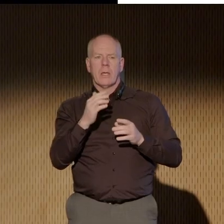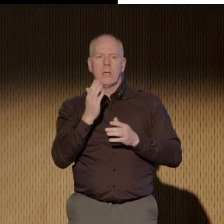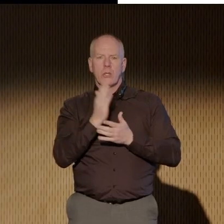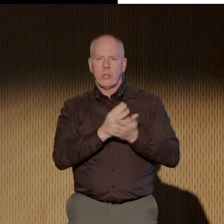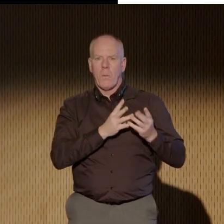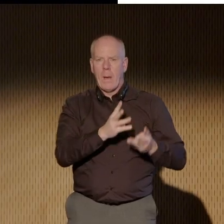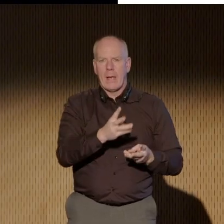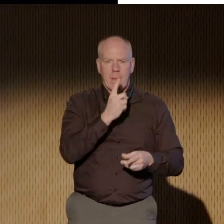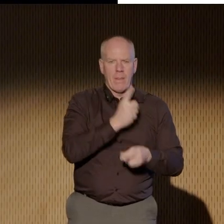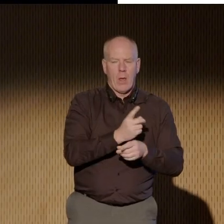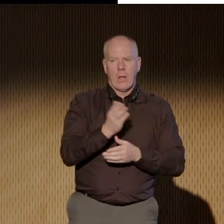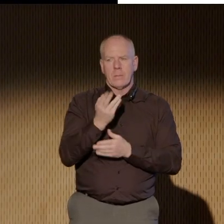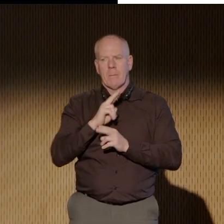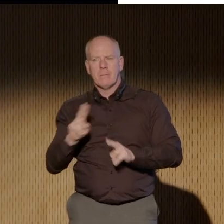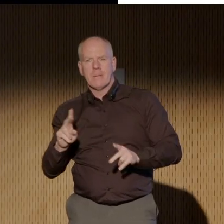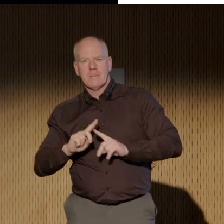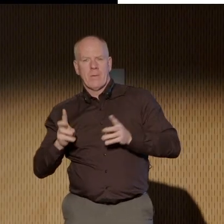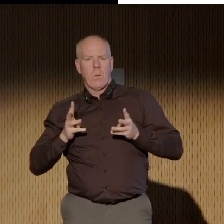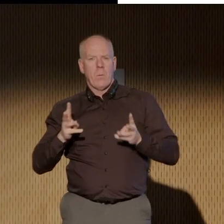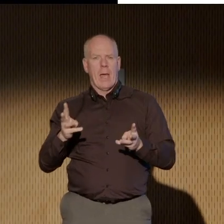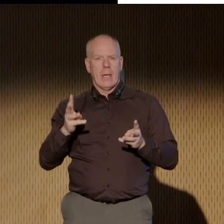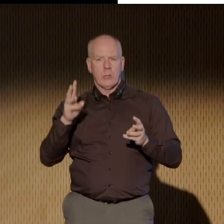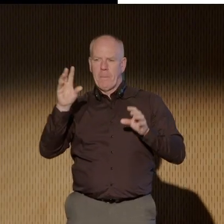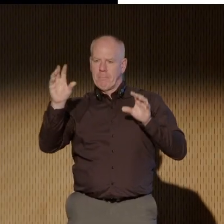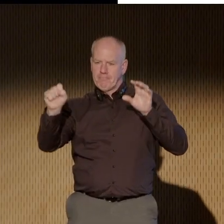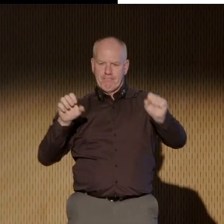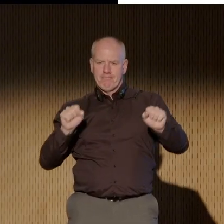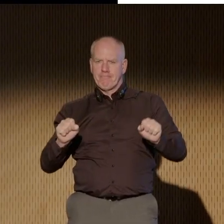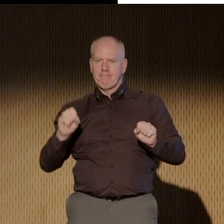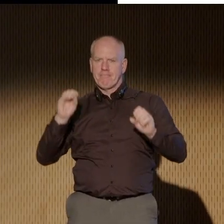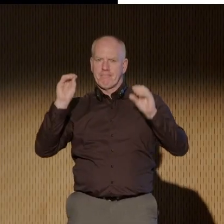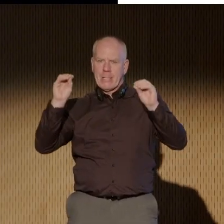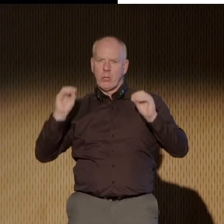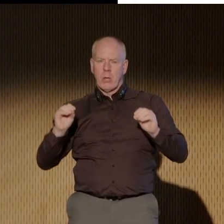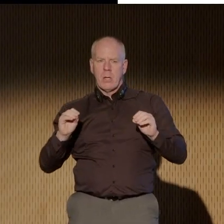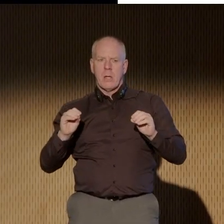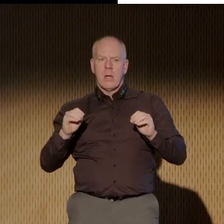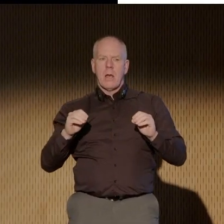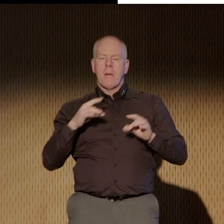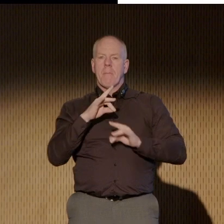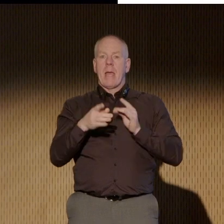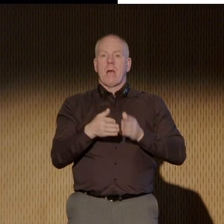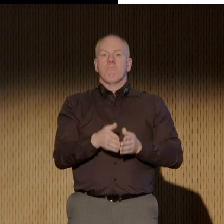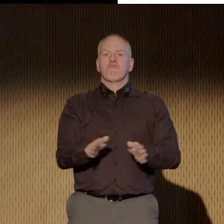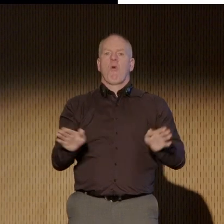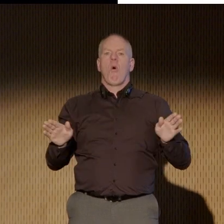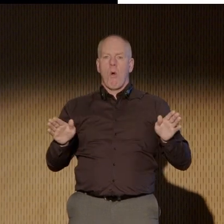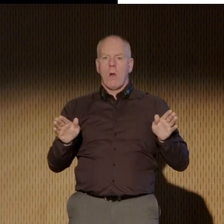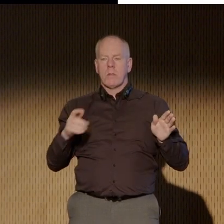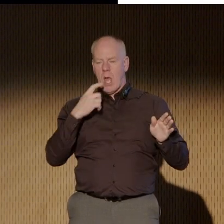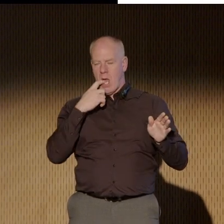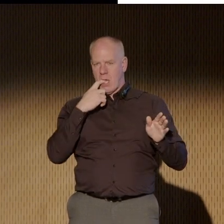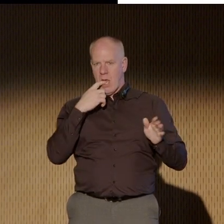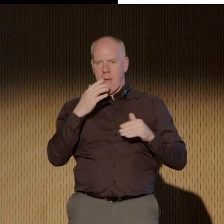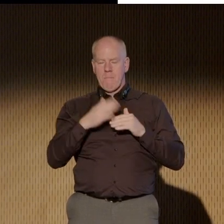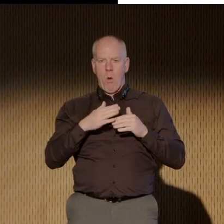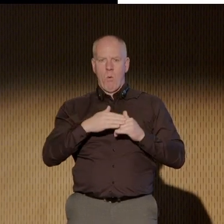ways. The more broad you try to make it, almost the more niche it becomes to a certain extent.